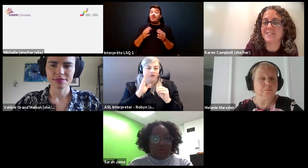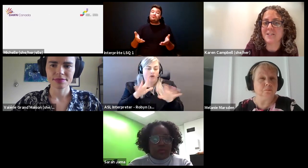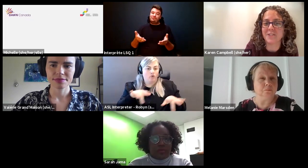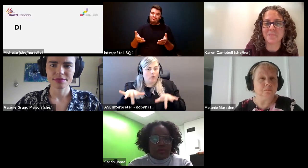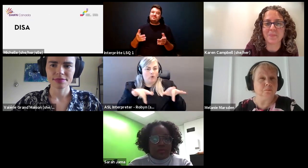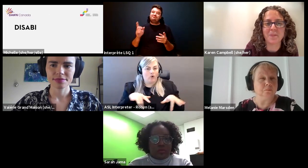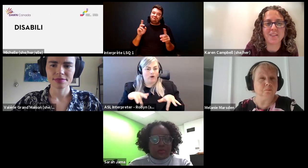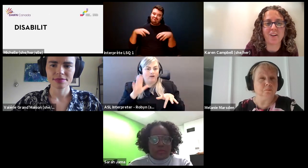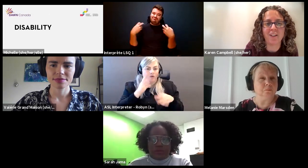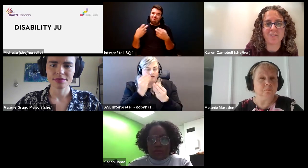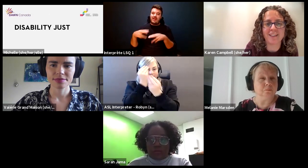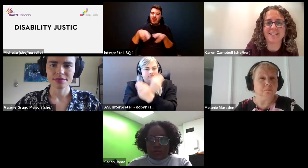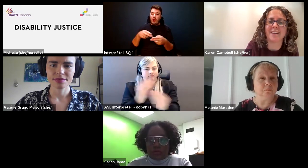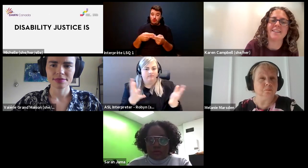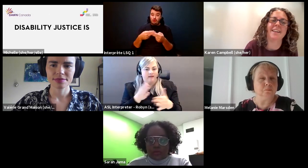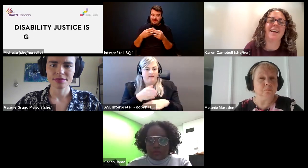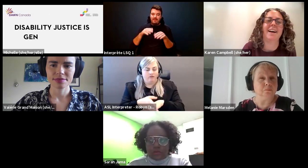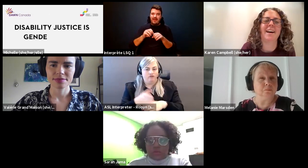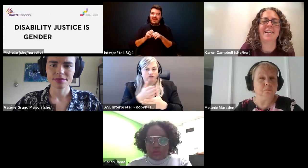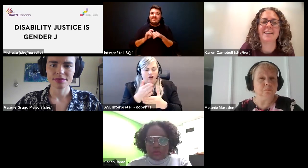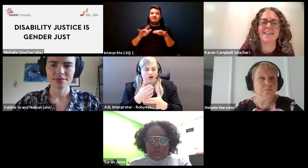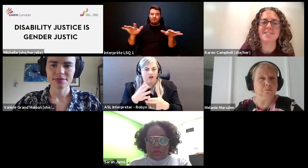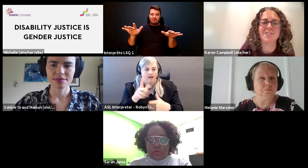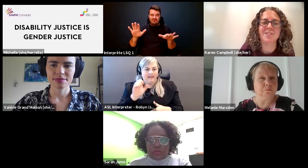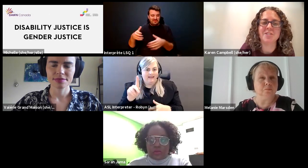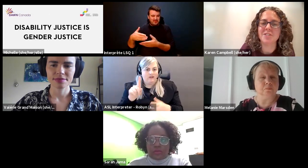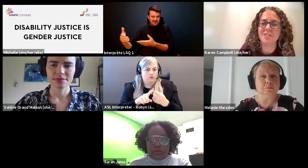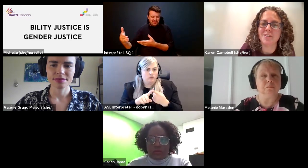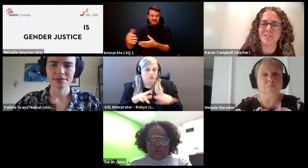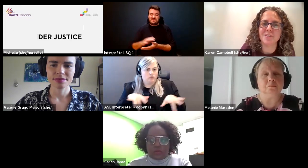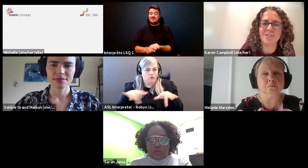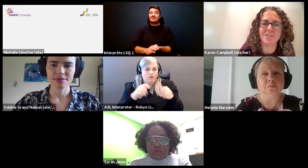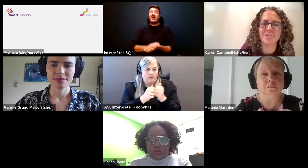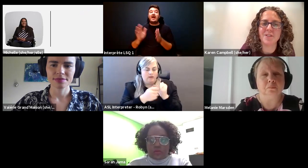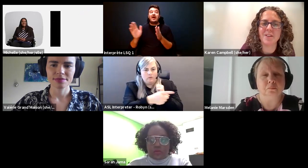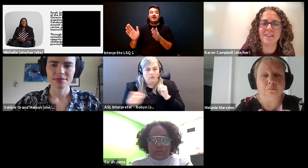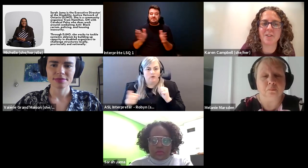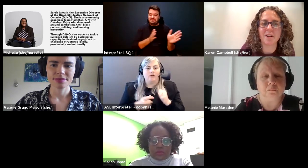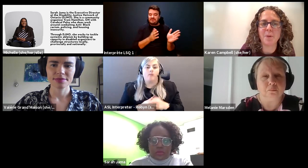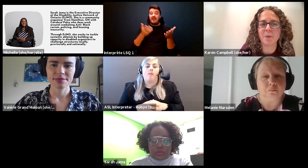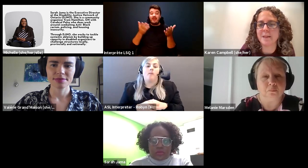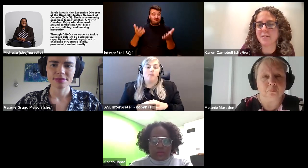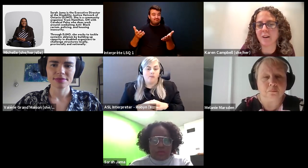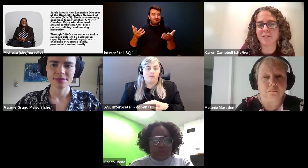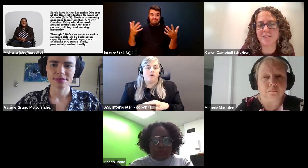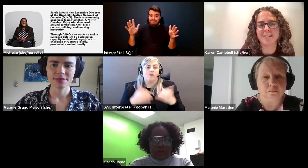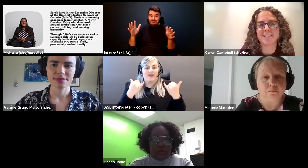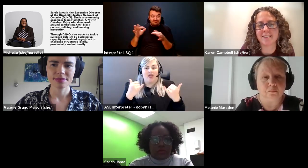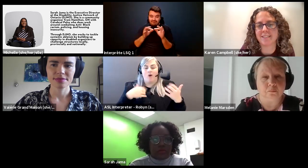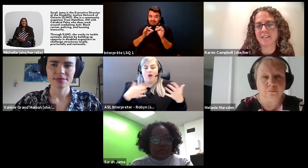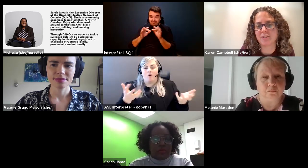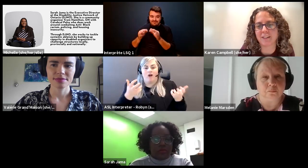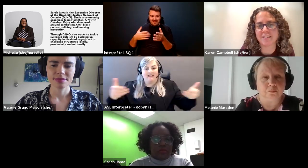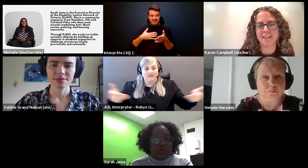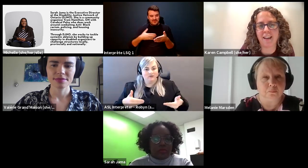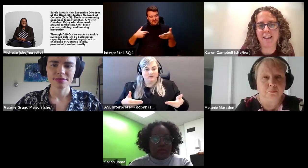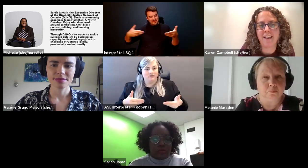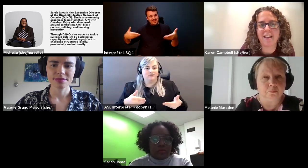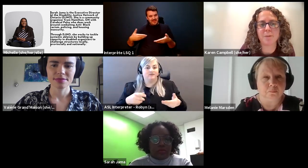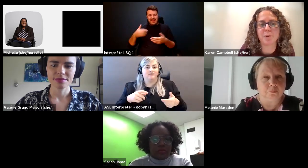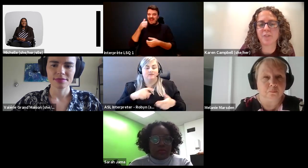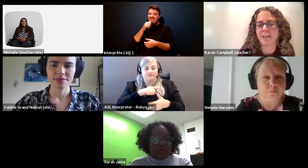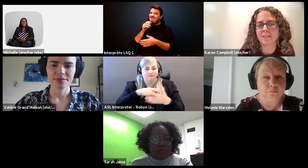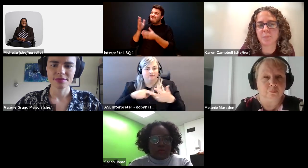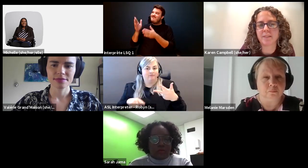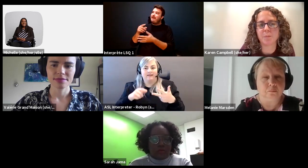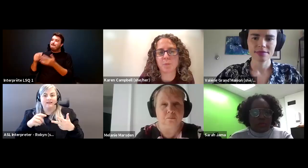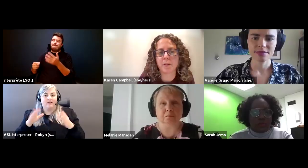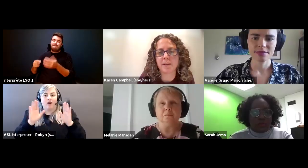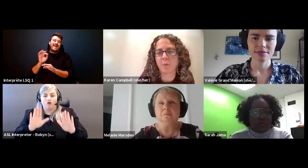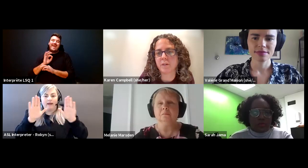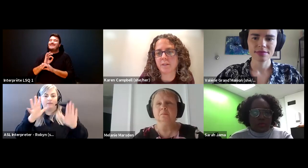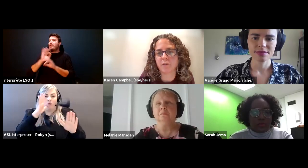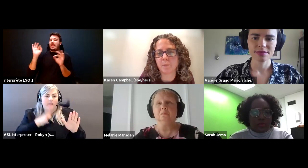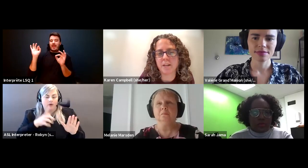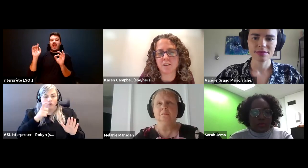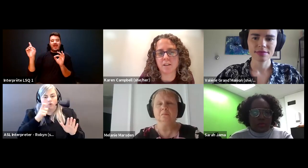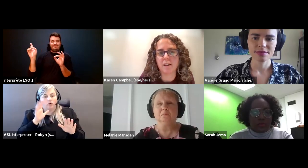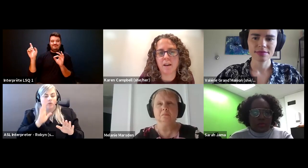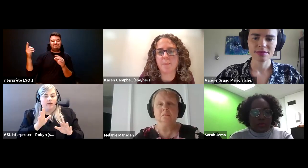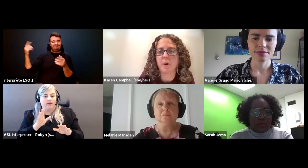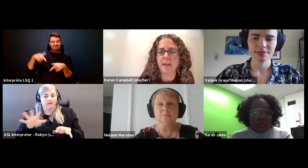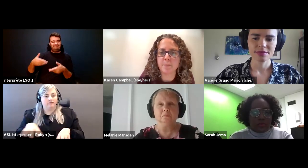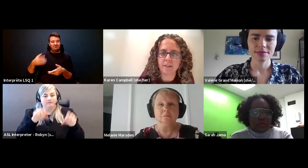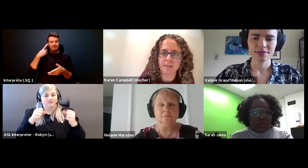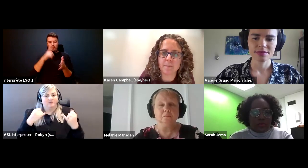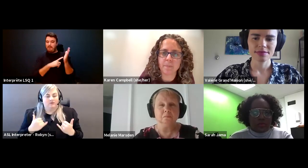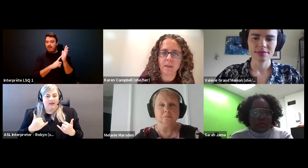Karen Campbell (she/her): So, with all of that said i'd like to introduce you to the incredible women who are going to set the stage for us today and provide us with some really important information about able ISM.